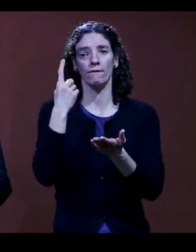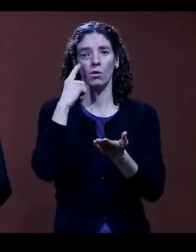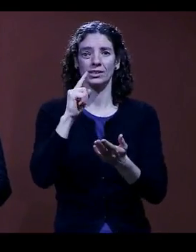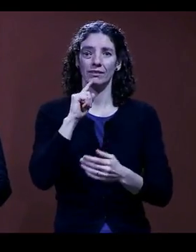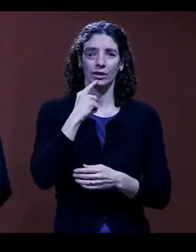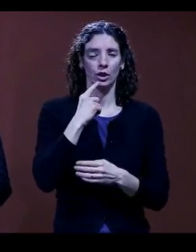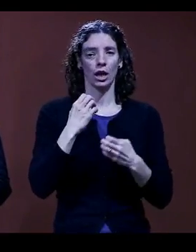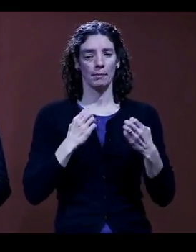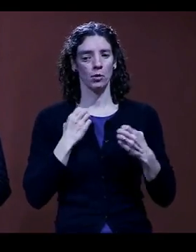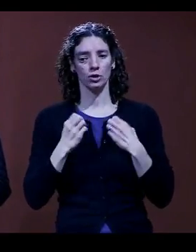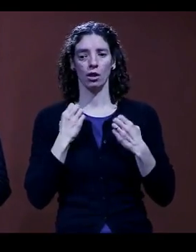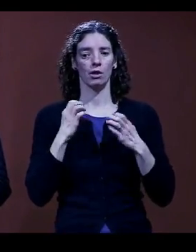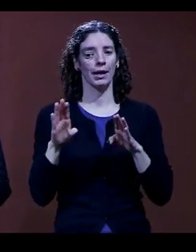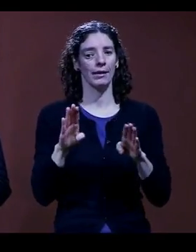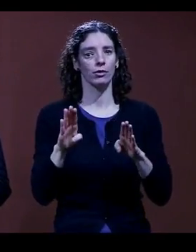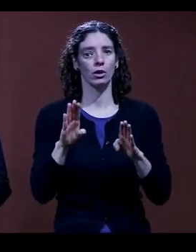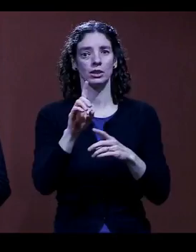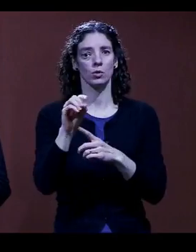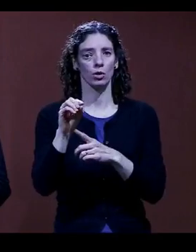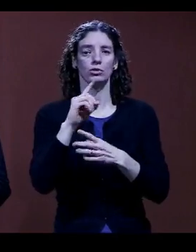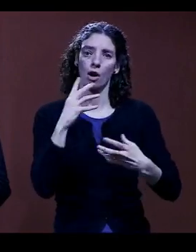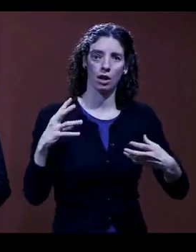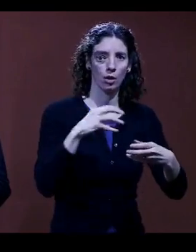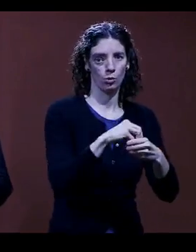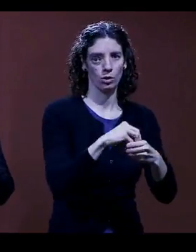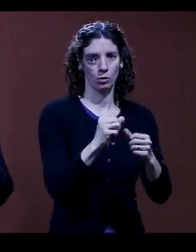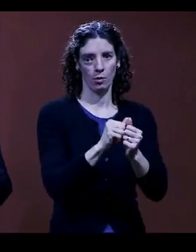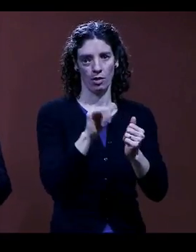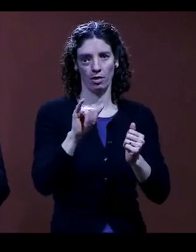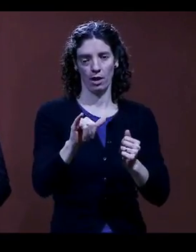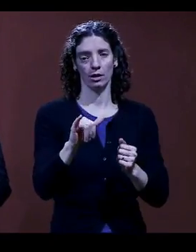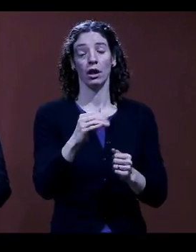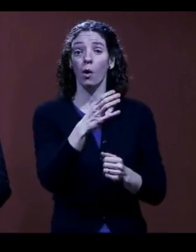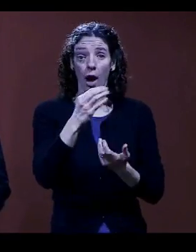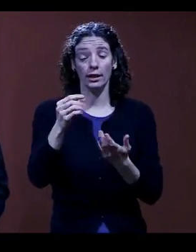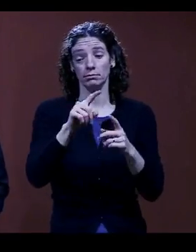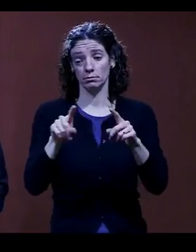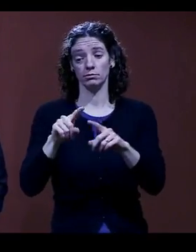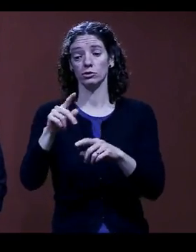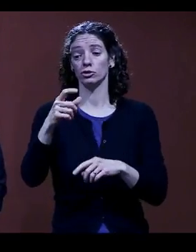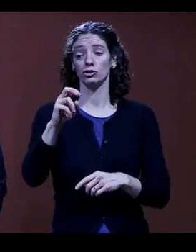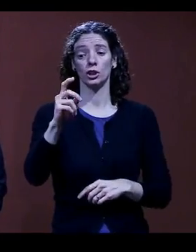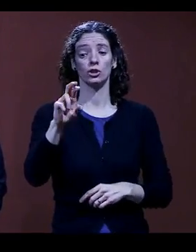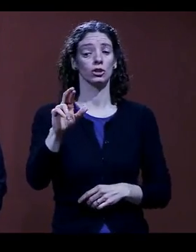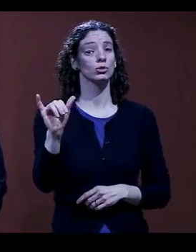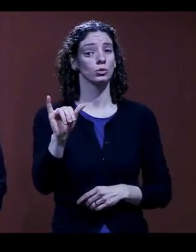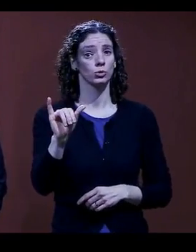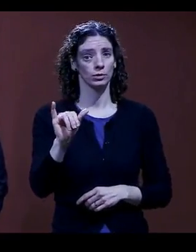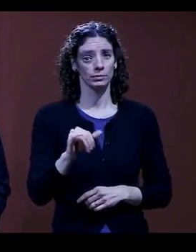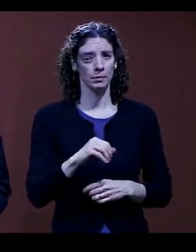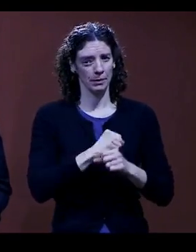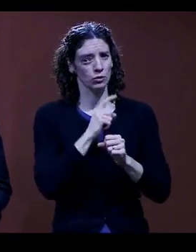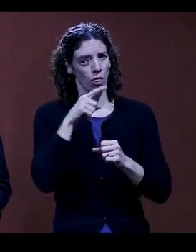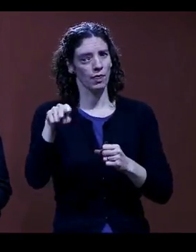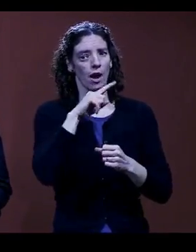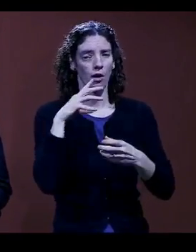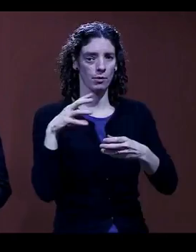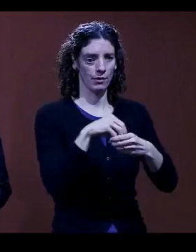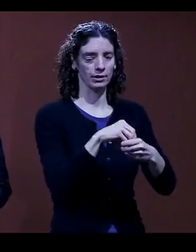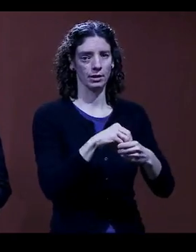and other disability categories, and gender. The other question you have to consider is,